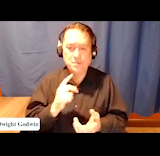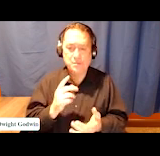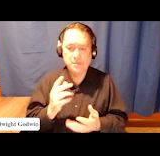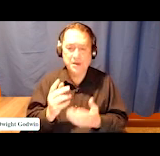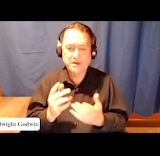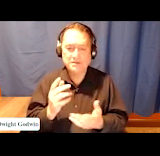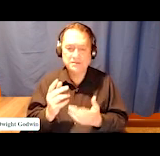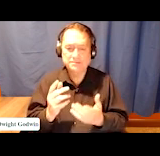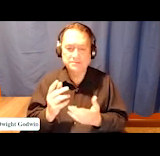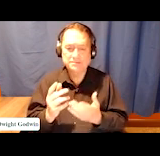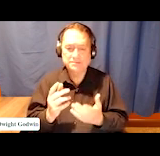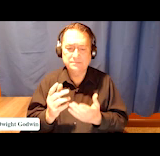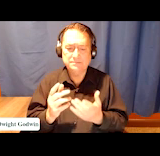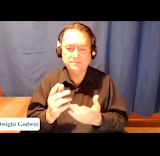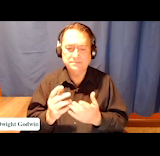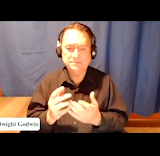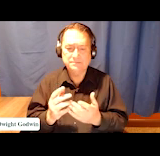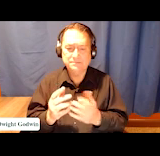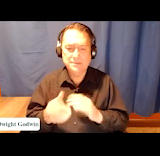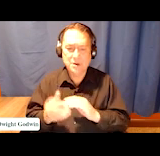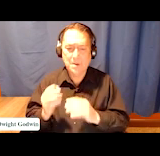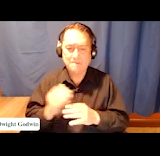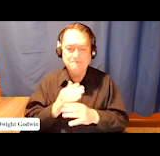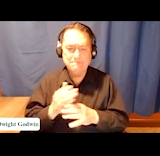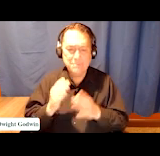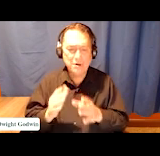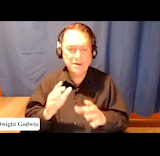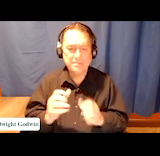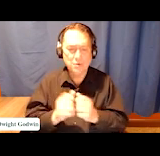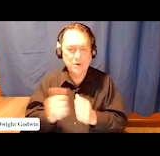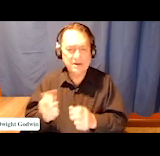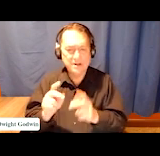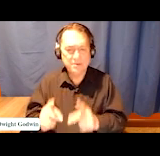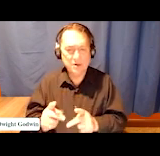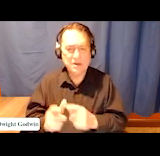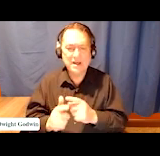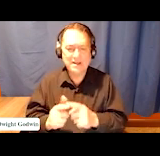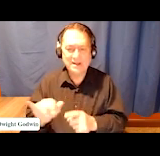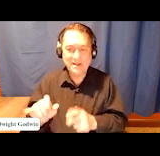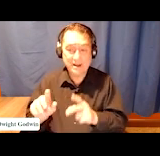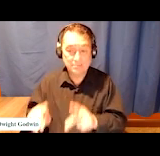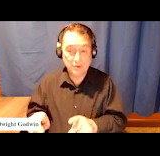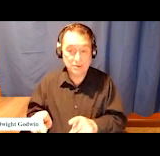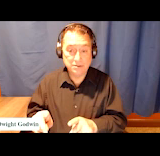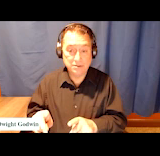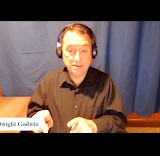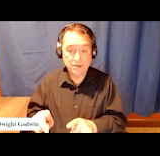partner them up with someone and then that person relapsed because then